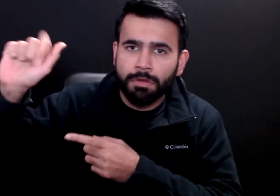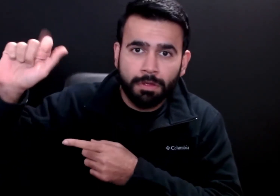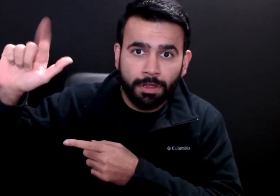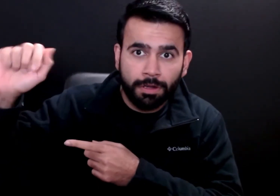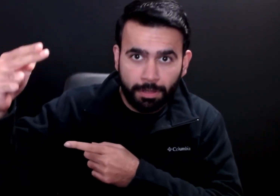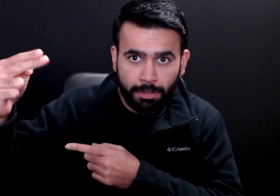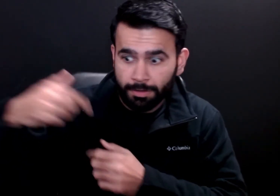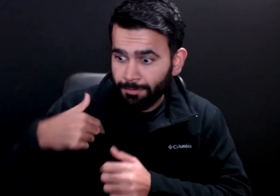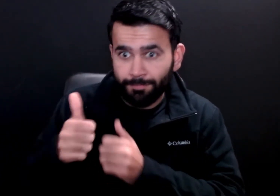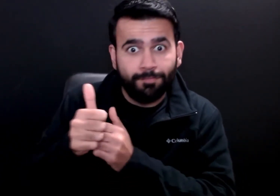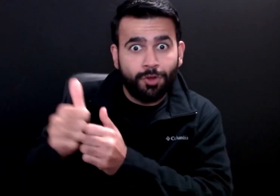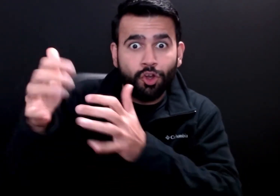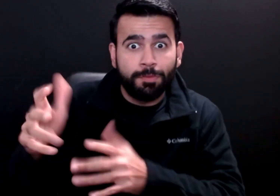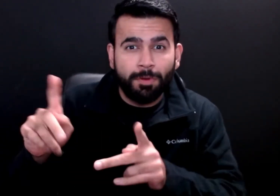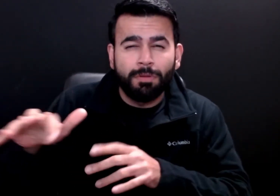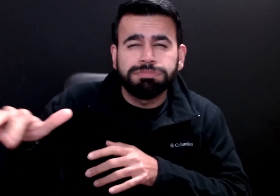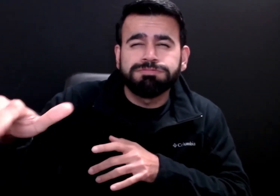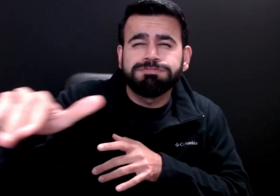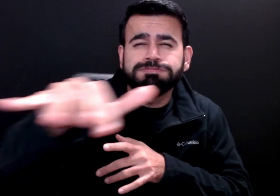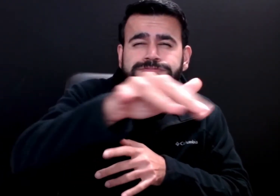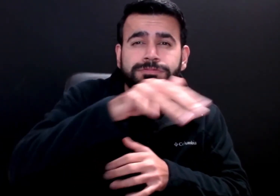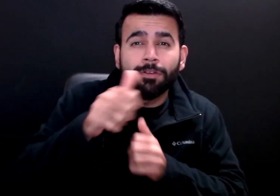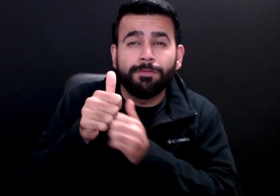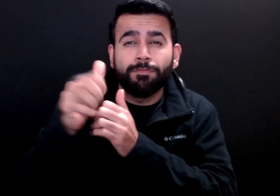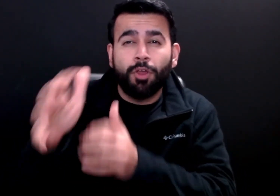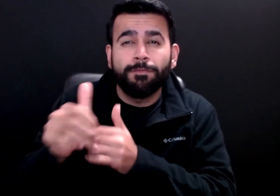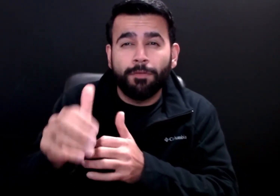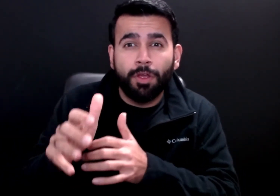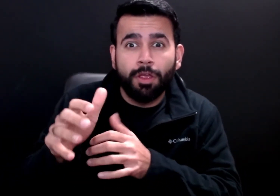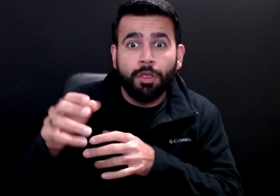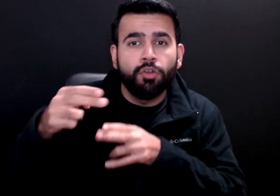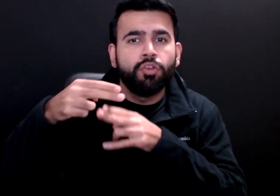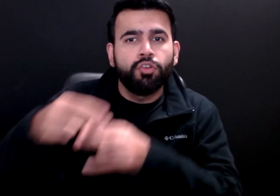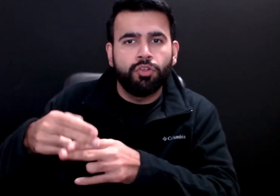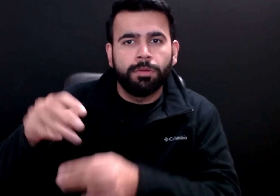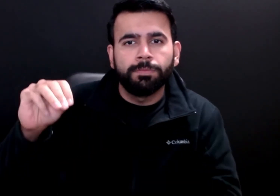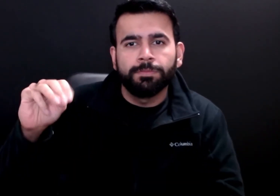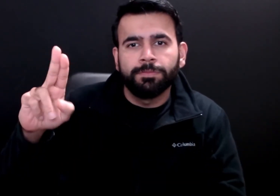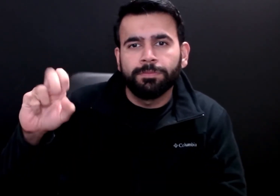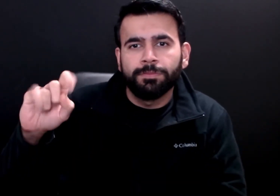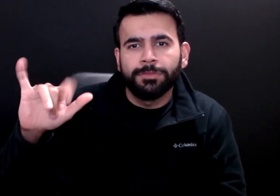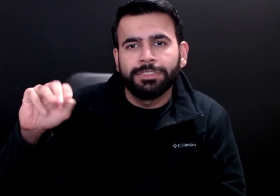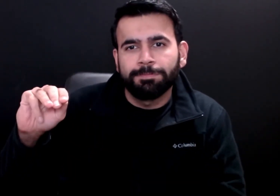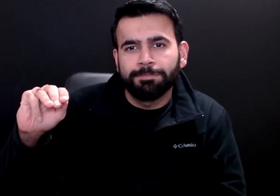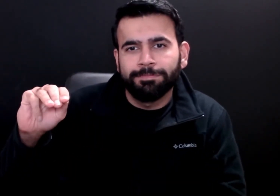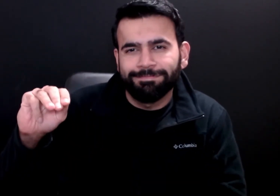We, the followers all over the world are Muslim.